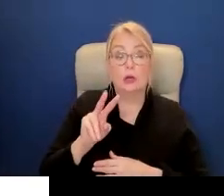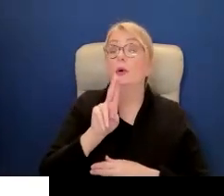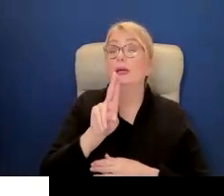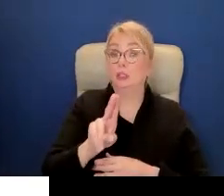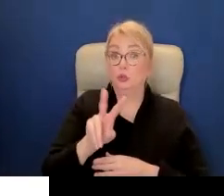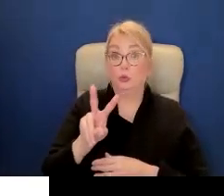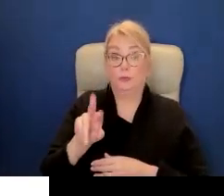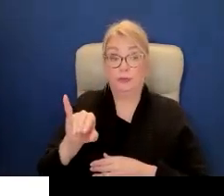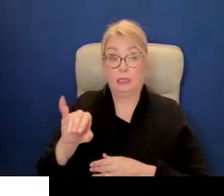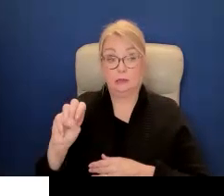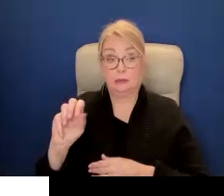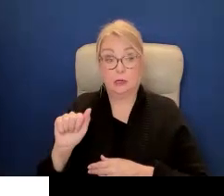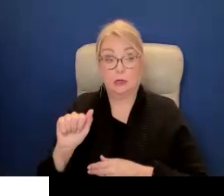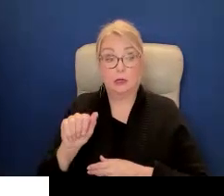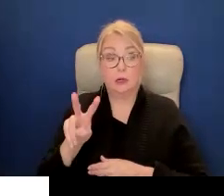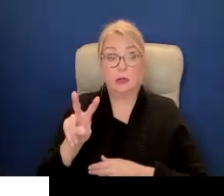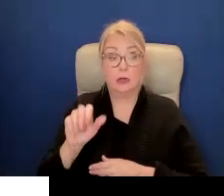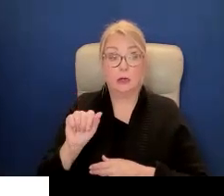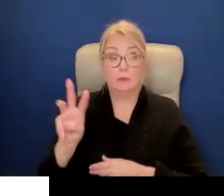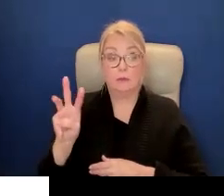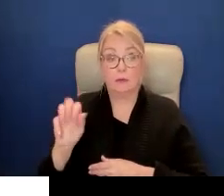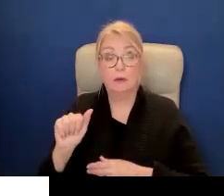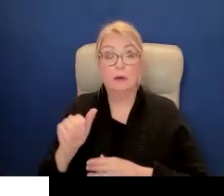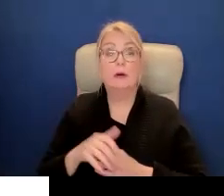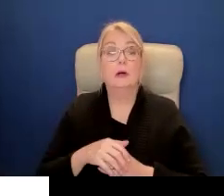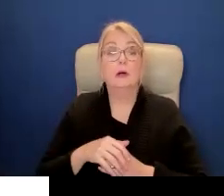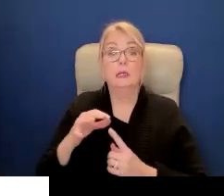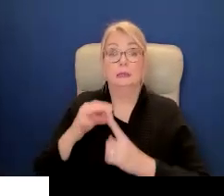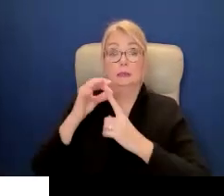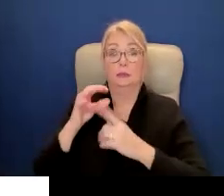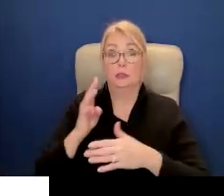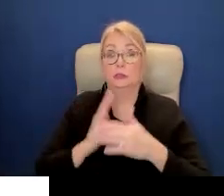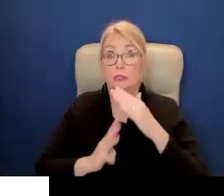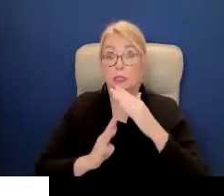Another common one is our special immigrant juvenile status. And there's a lot more that are included.